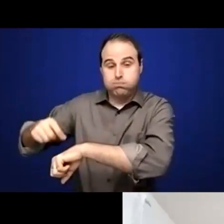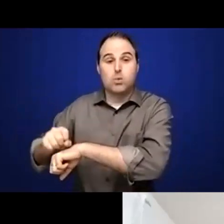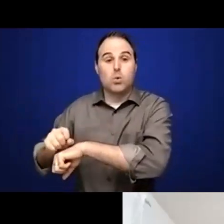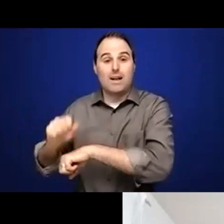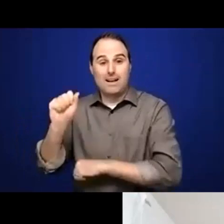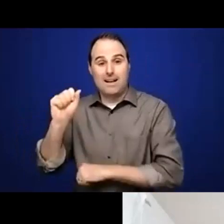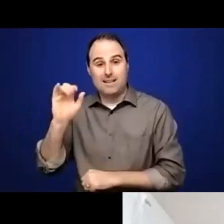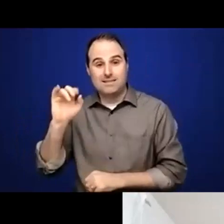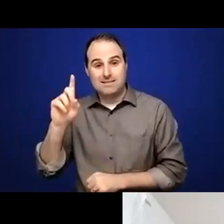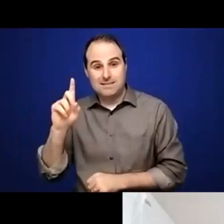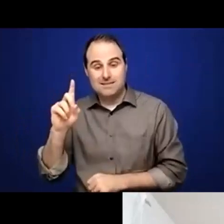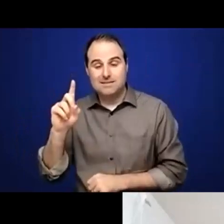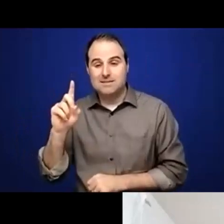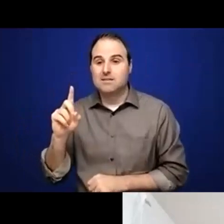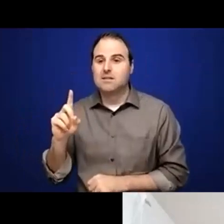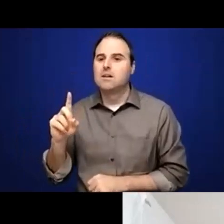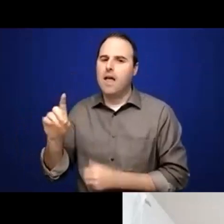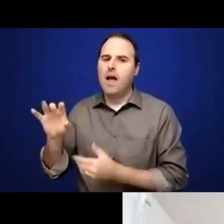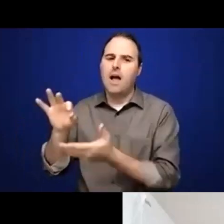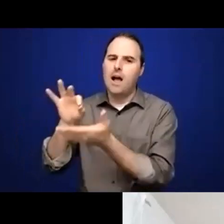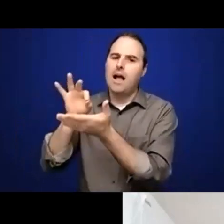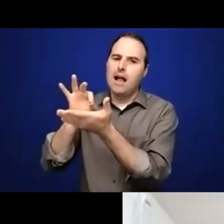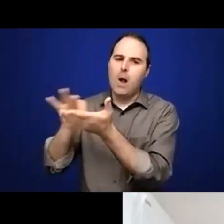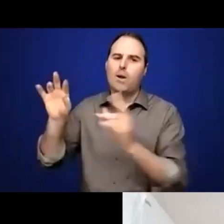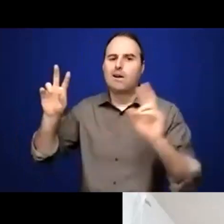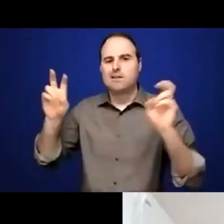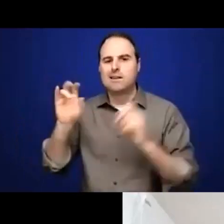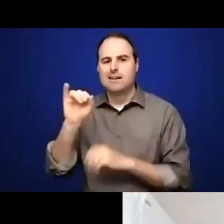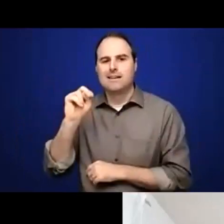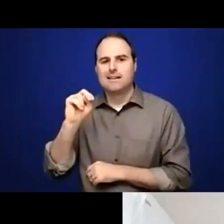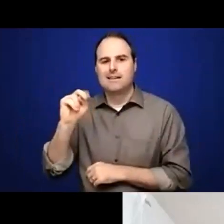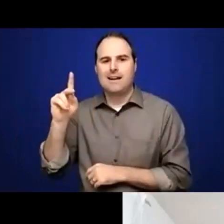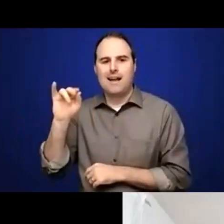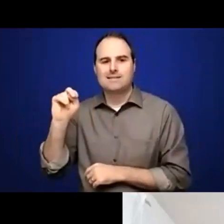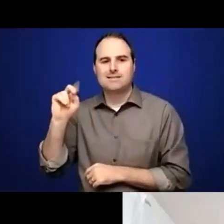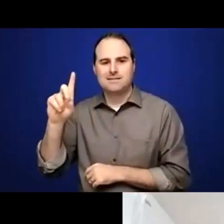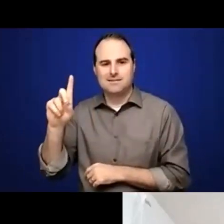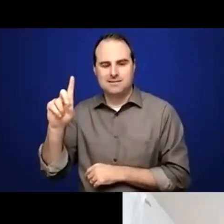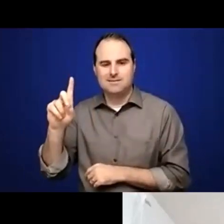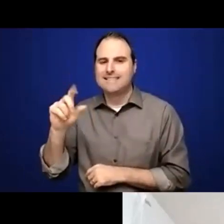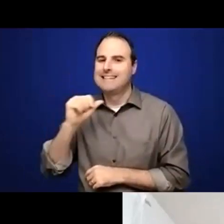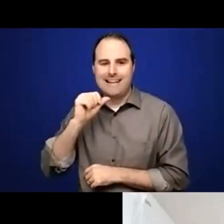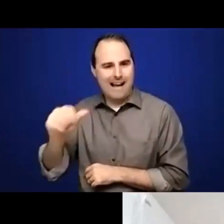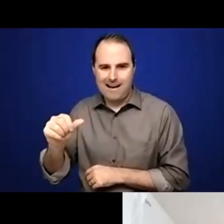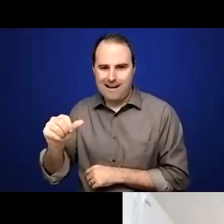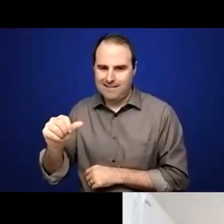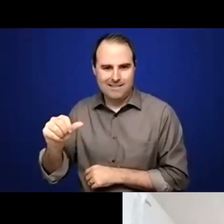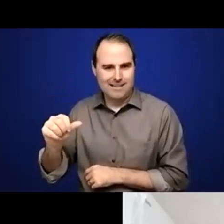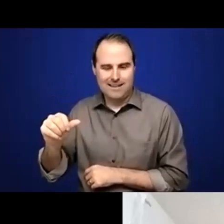that was counted as in-kind as opposed to a cash contribution.